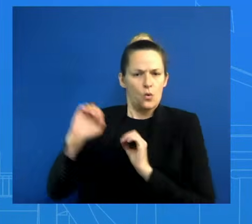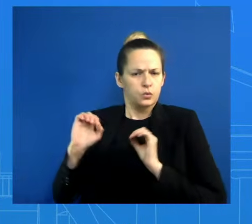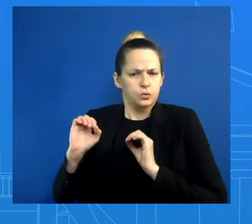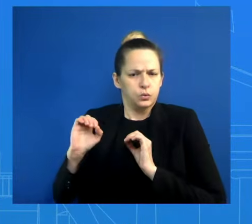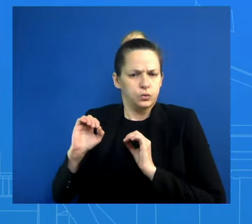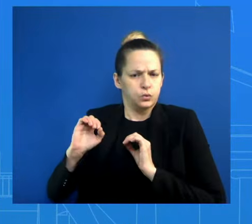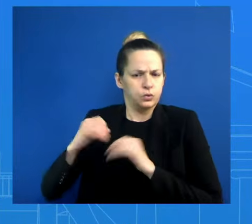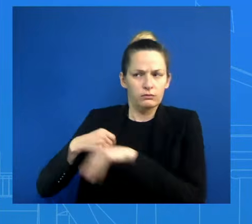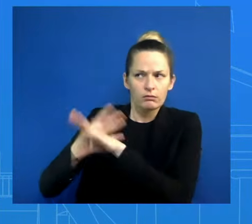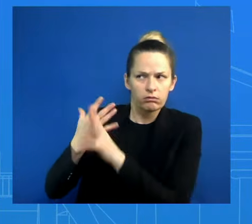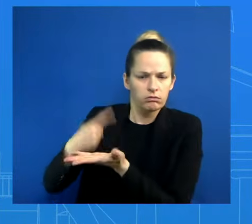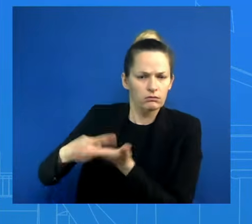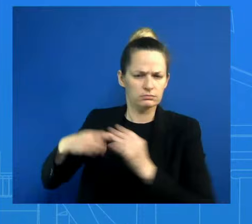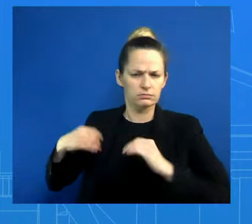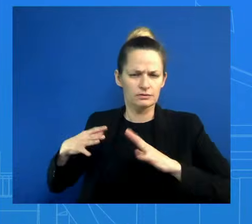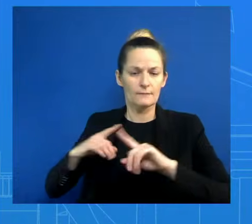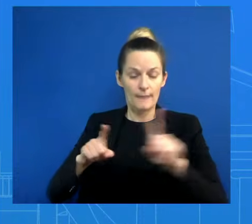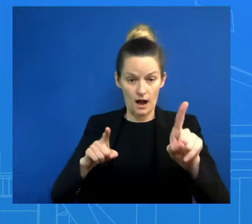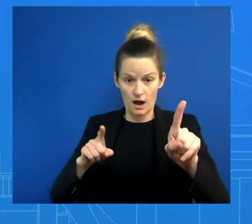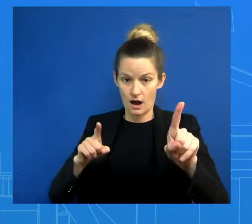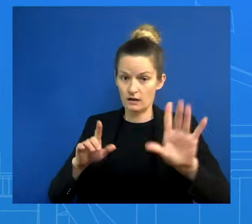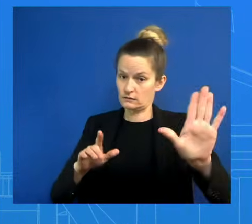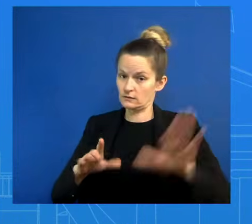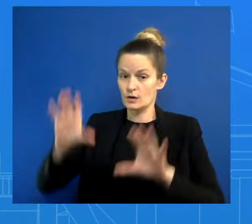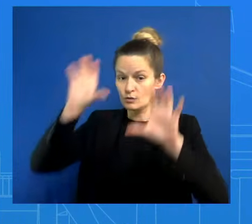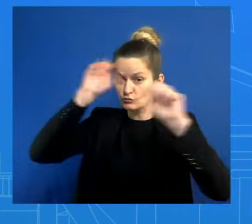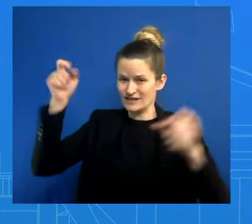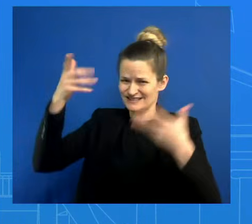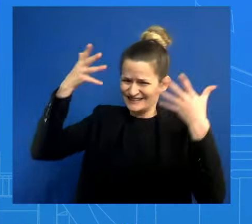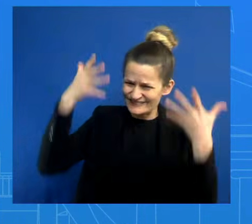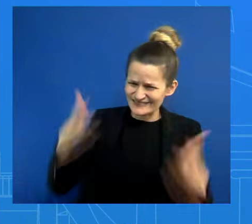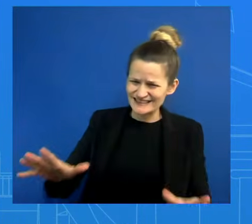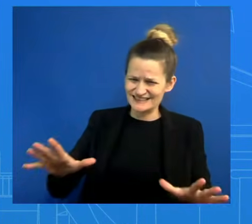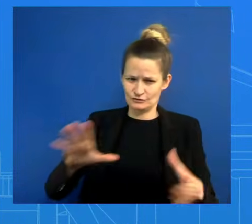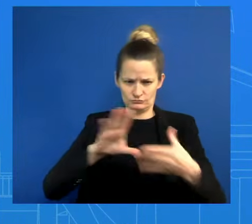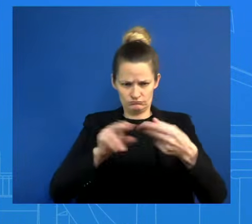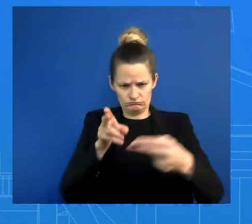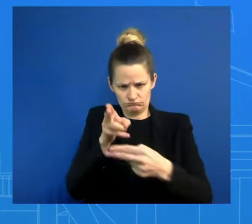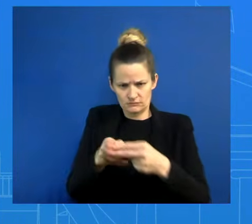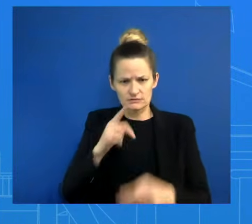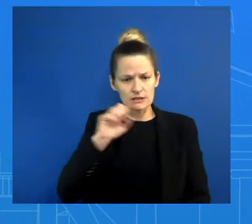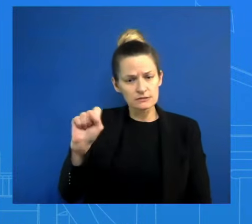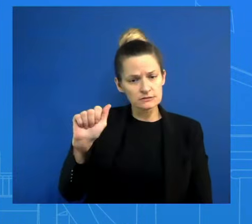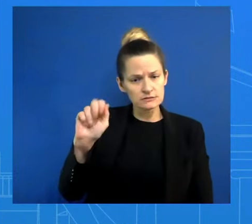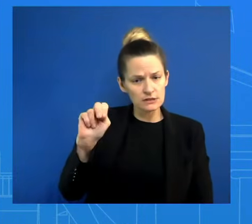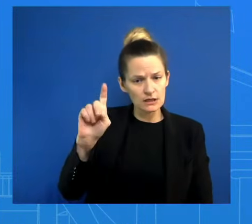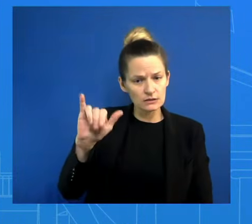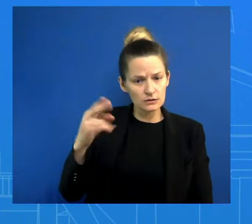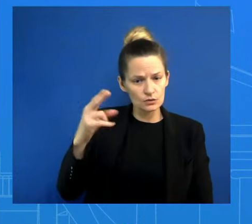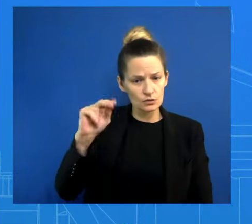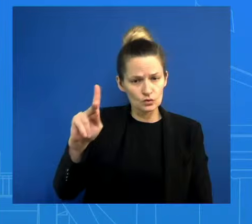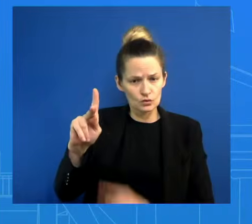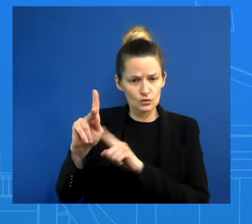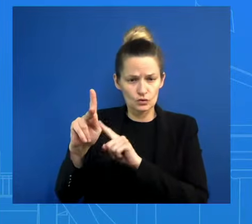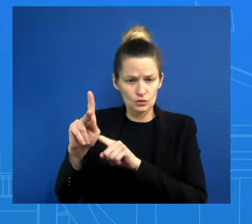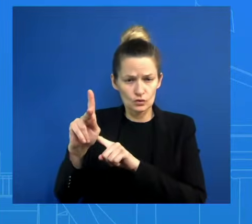And you can expect him to mark this sad day next week, as I laid out in the Week Ahead. On Wednesday, as you all saw,